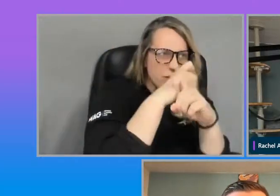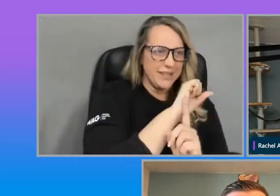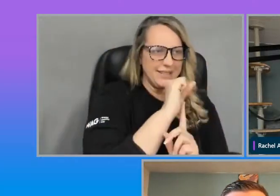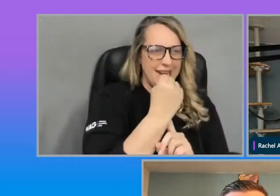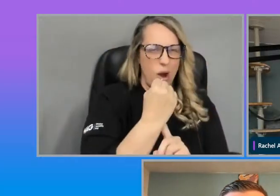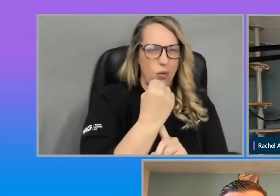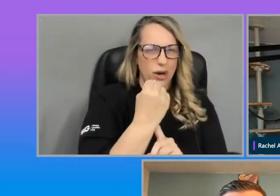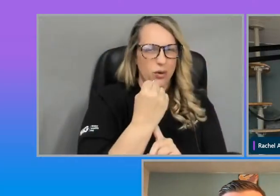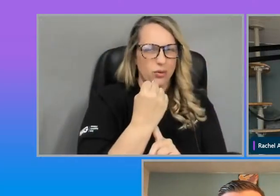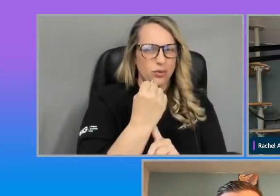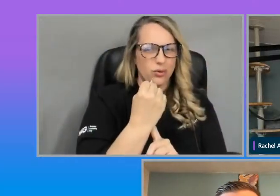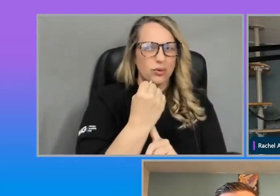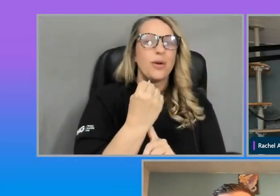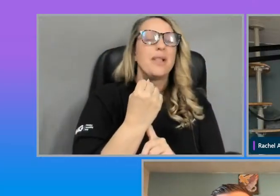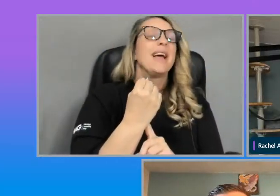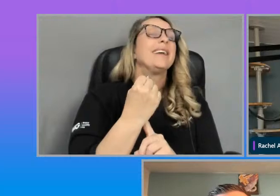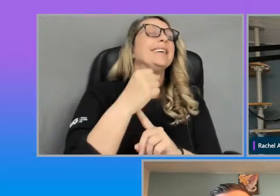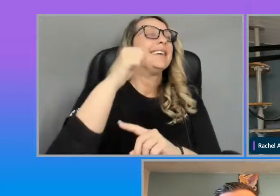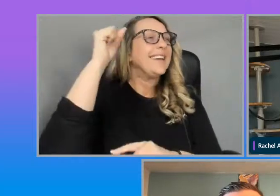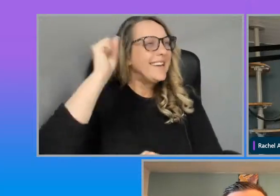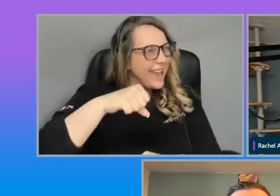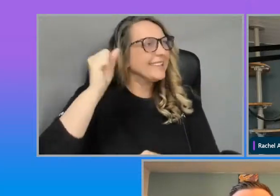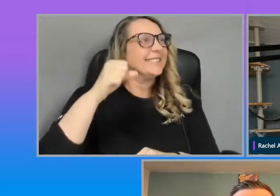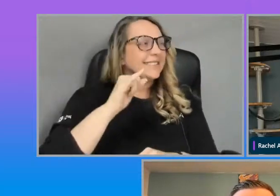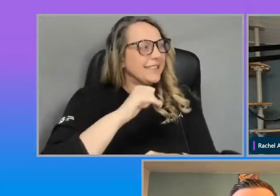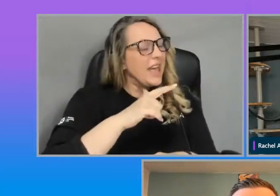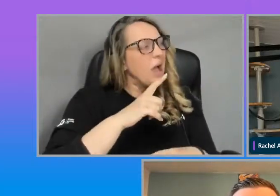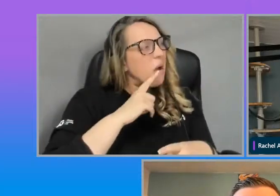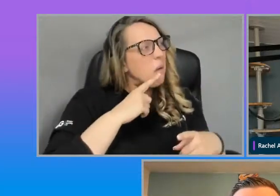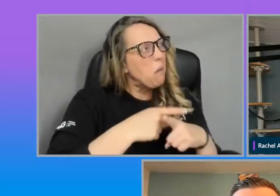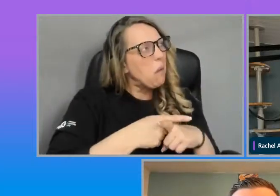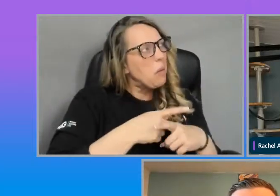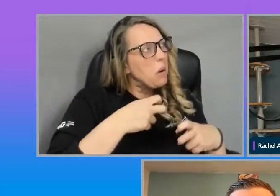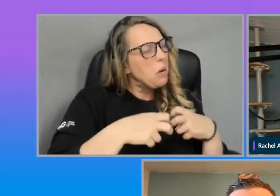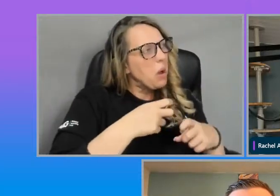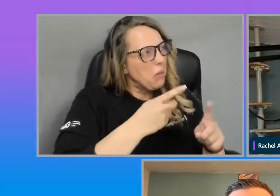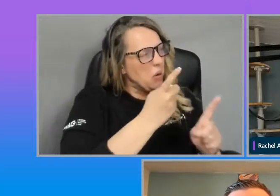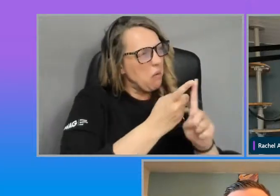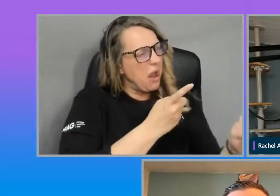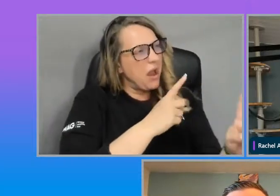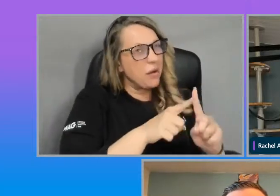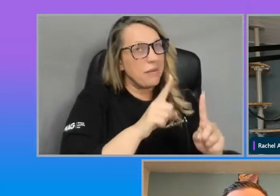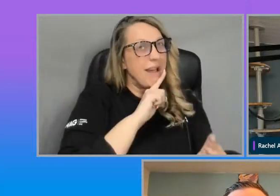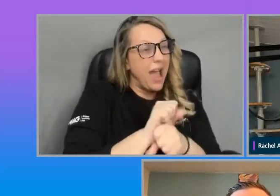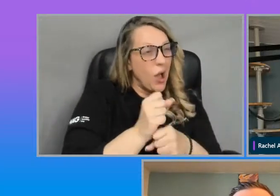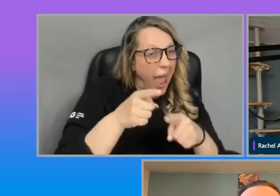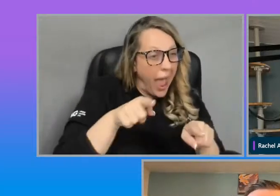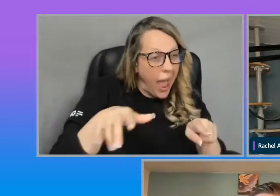People think of very complicated scenarios and kind of like, yes, that would be a problem. But is